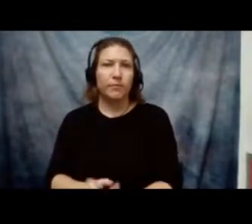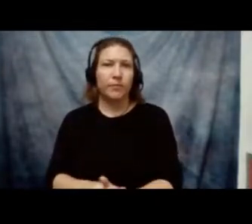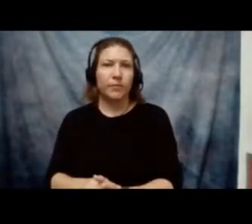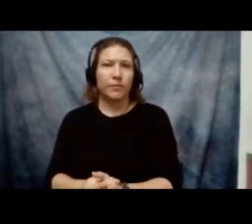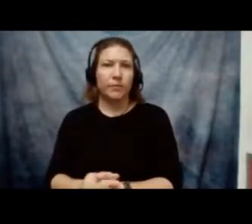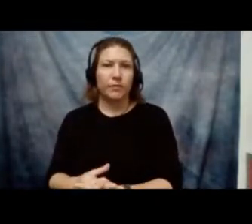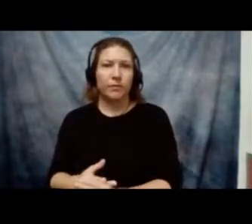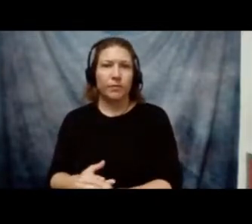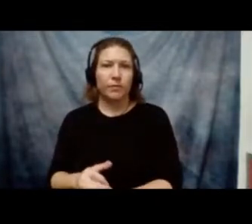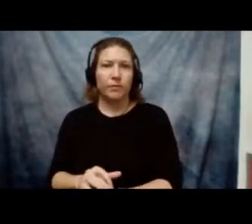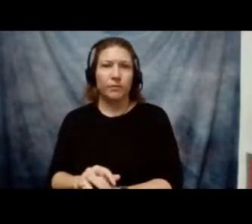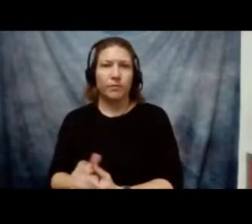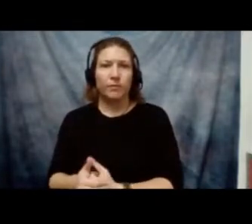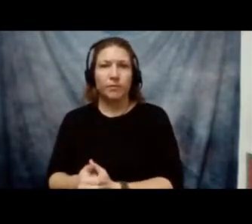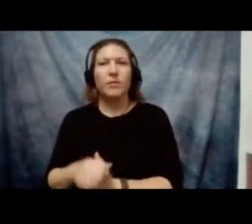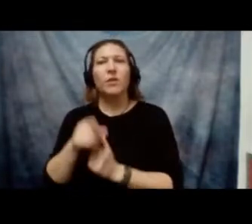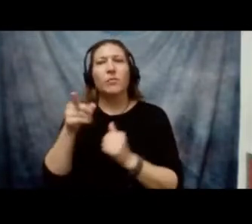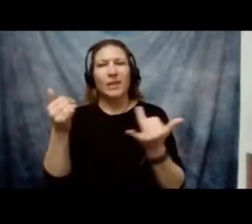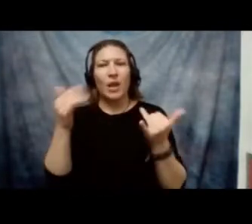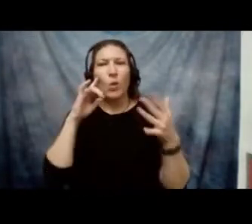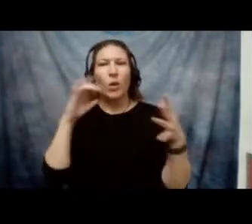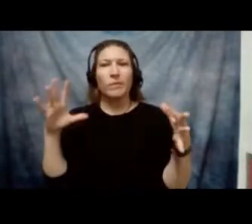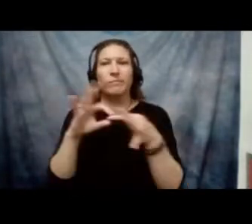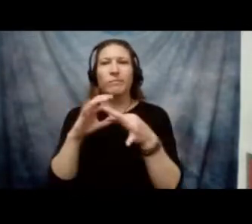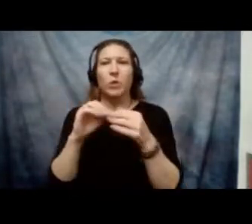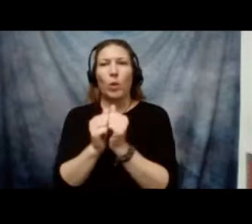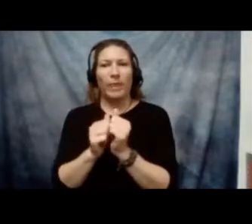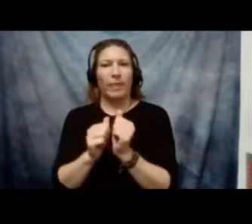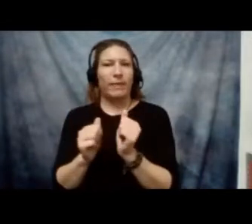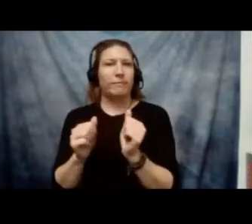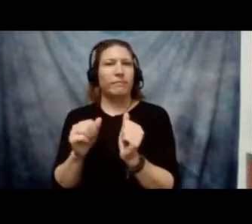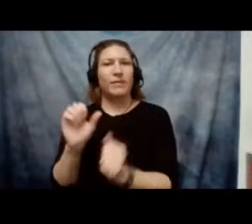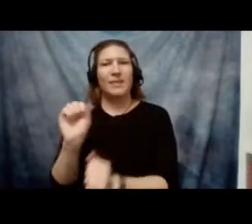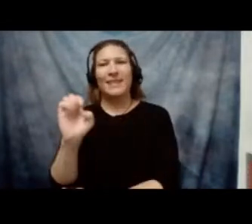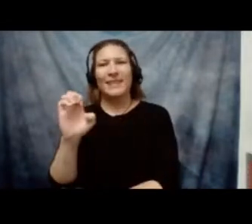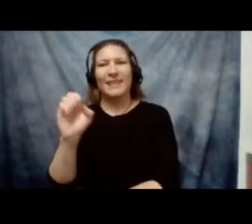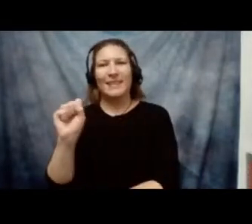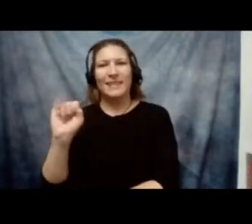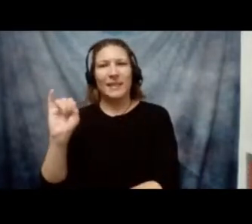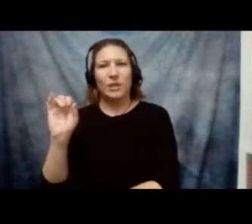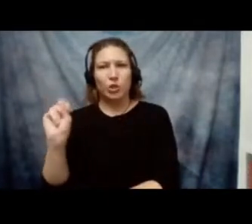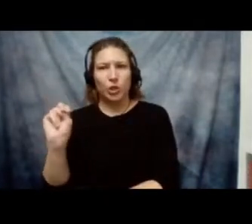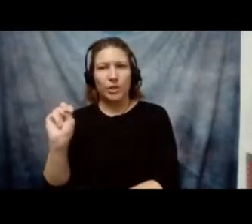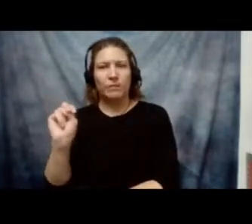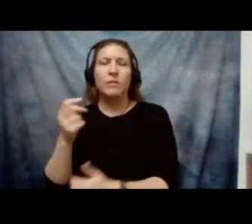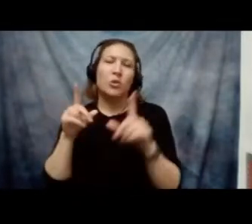and it will connect me to a session here it'll have me test my microphone and all